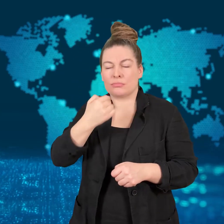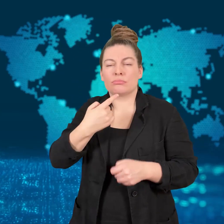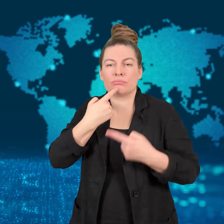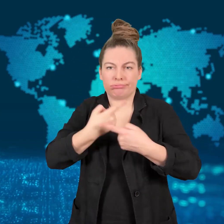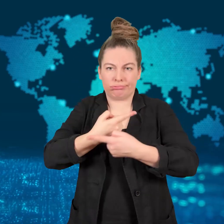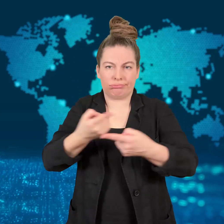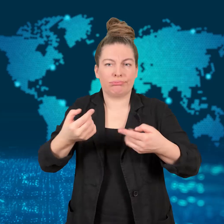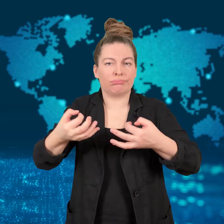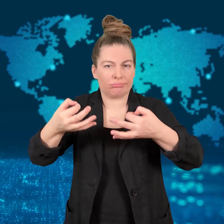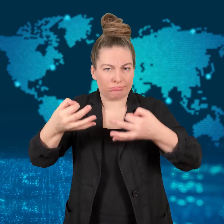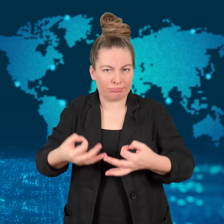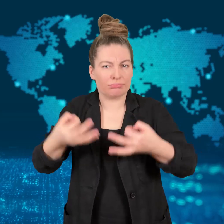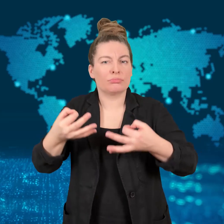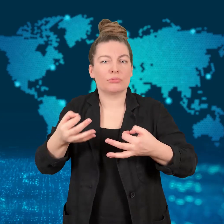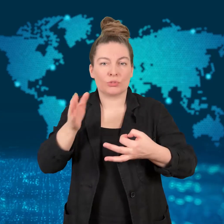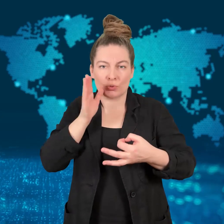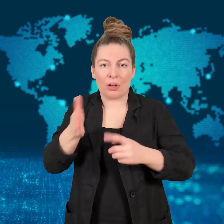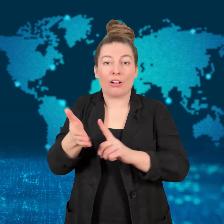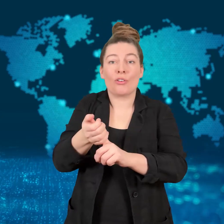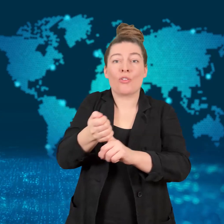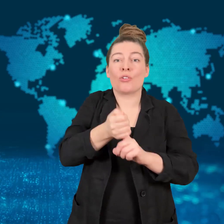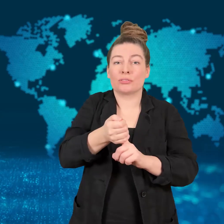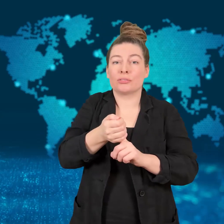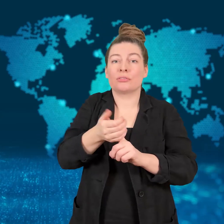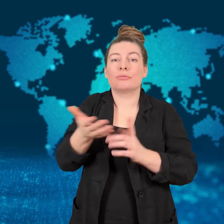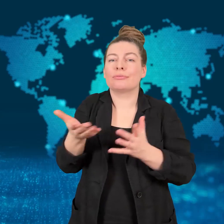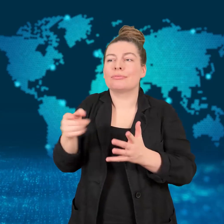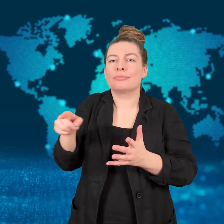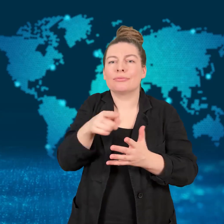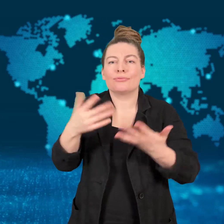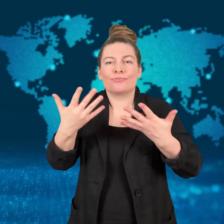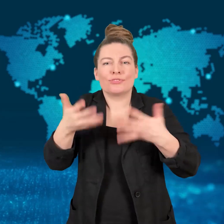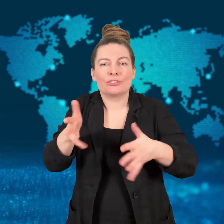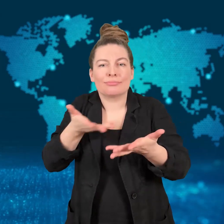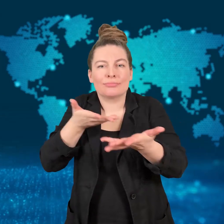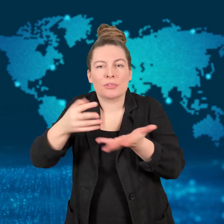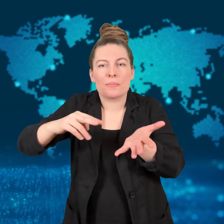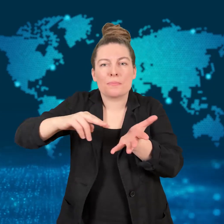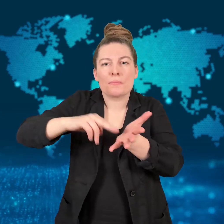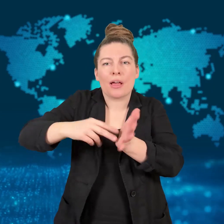On Wednesday, Hamas announced